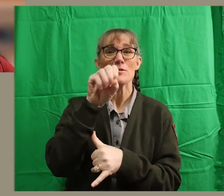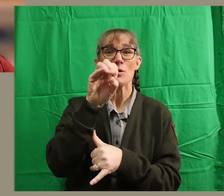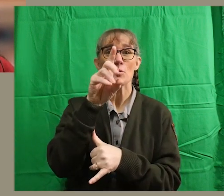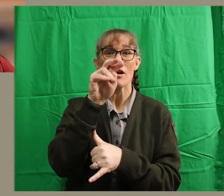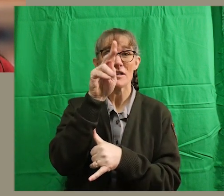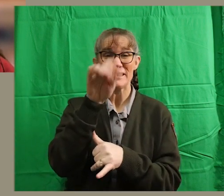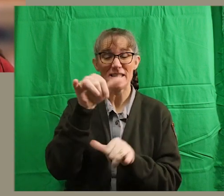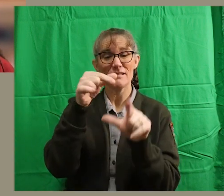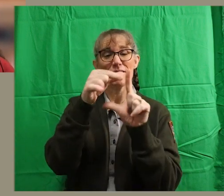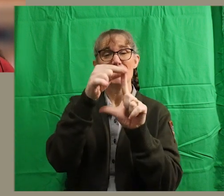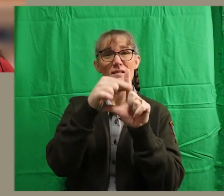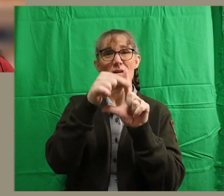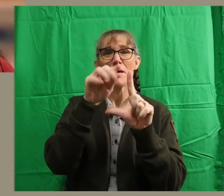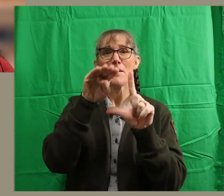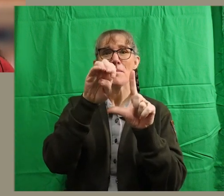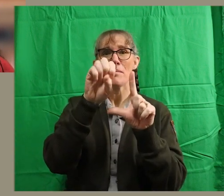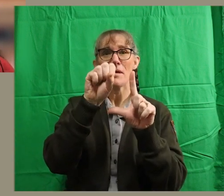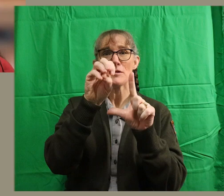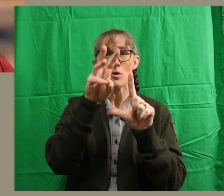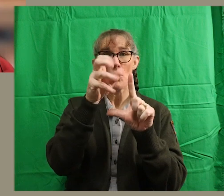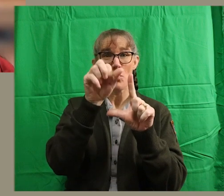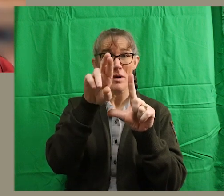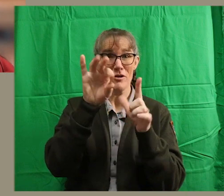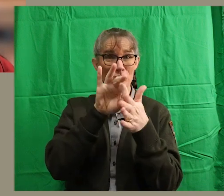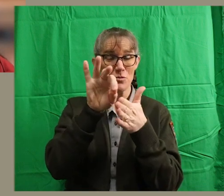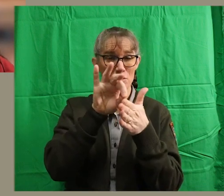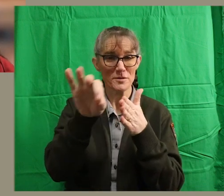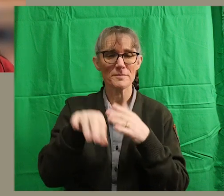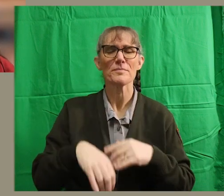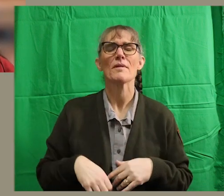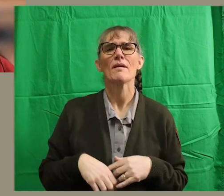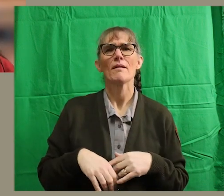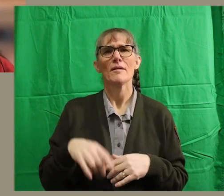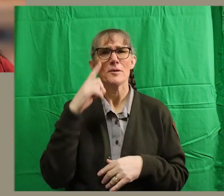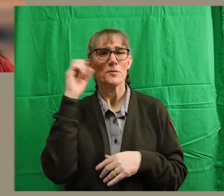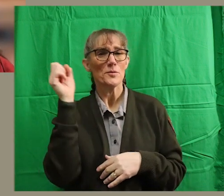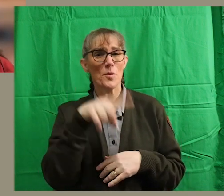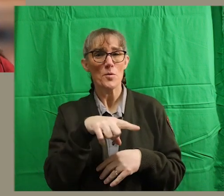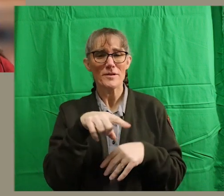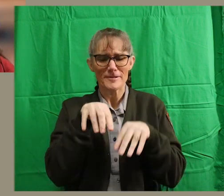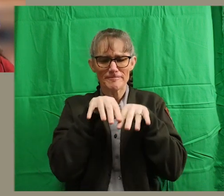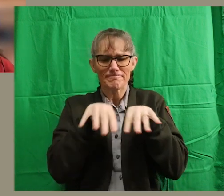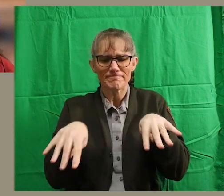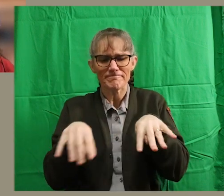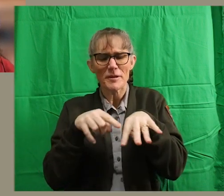versus the mesowear index for the mesowear scores. So, I want to point out here particularly. We're